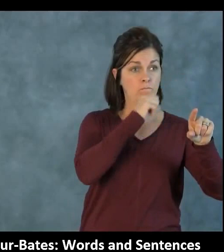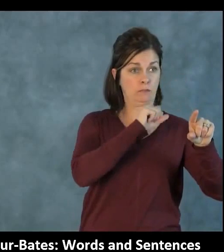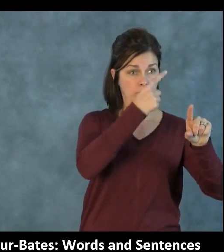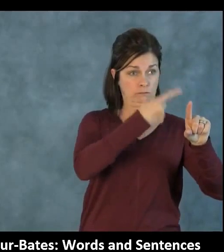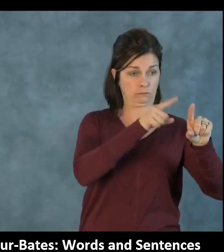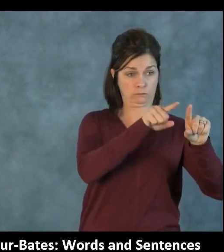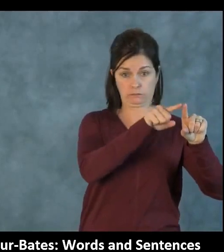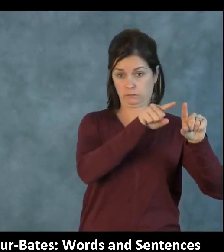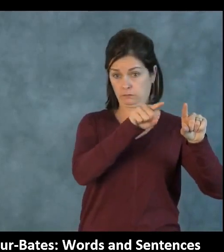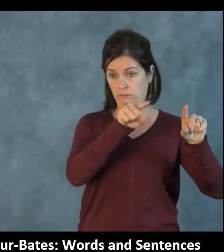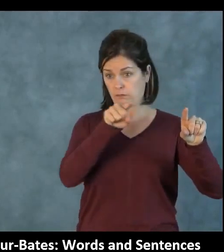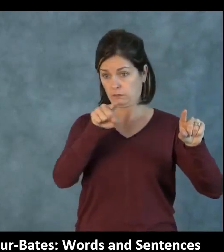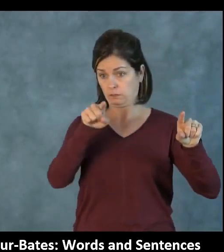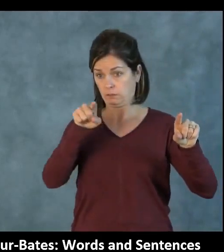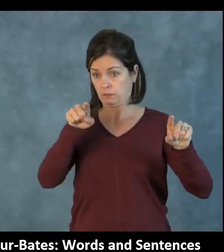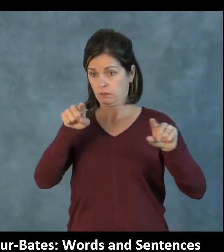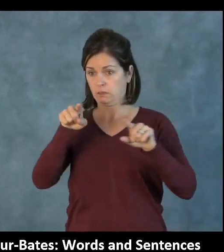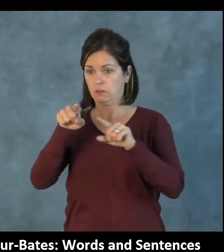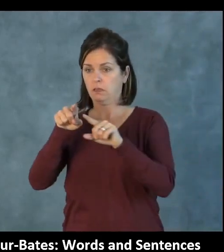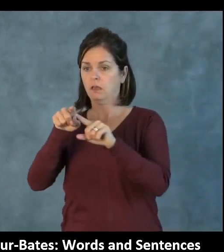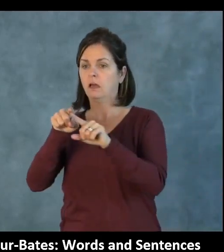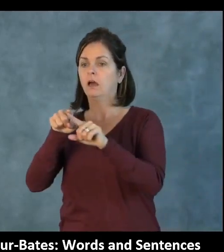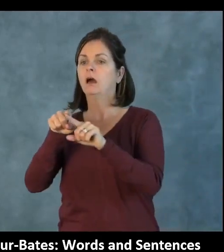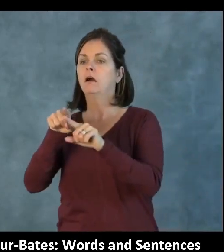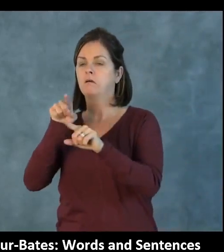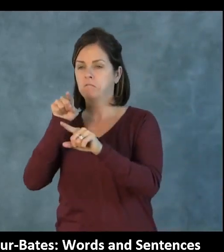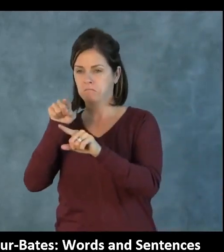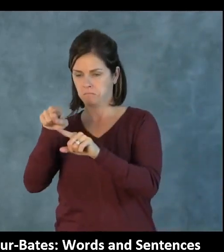80% of children are talking about the past